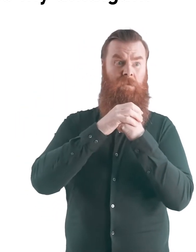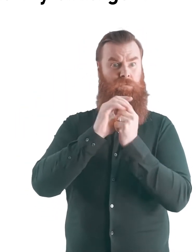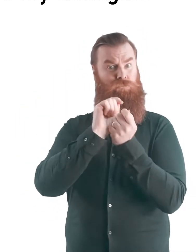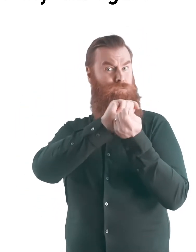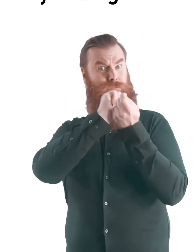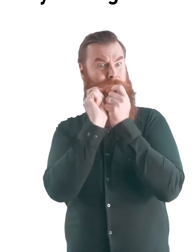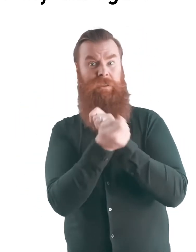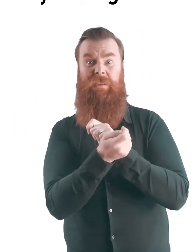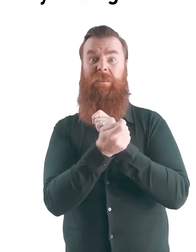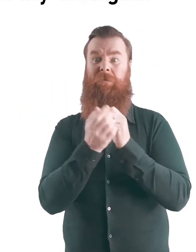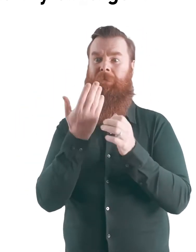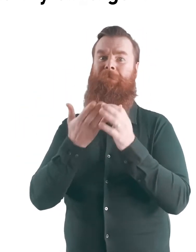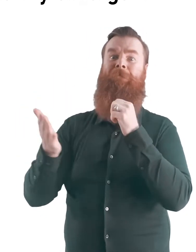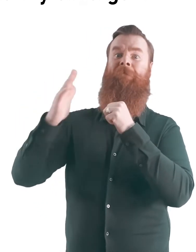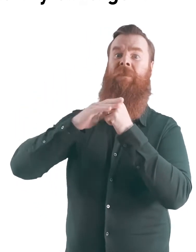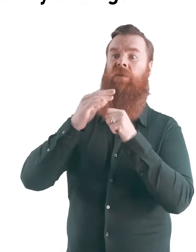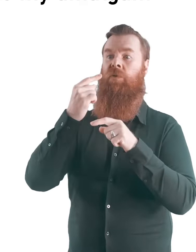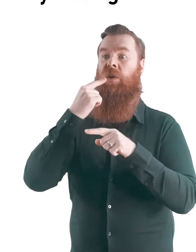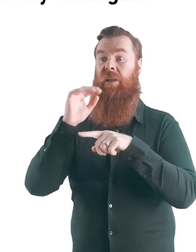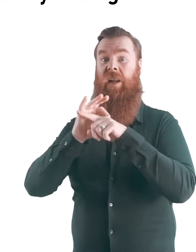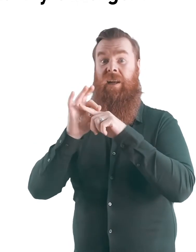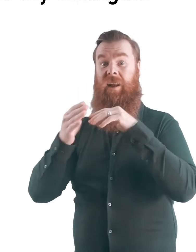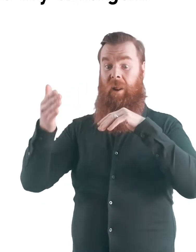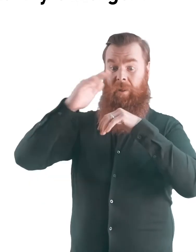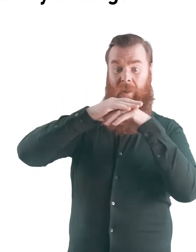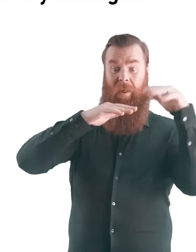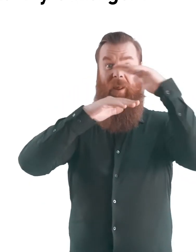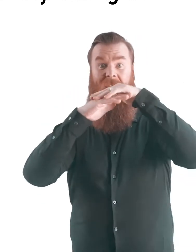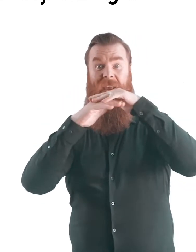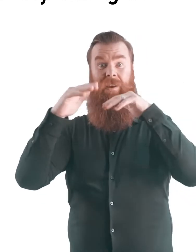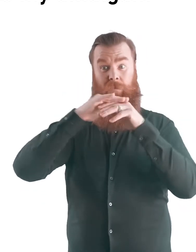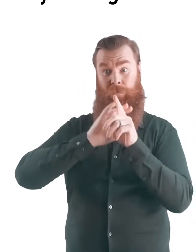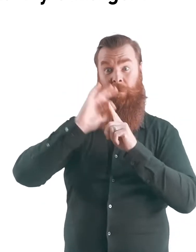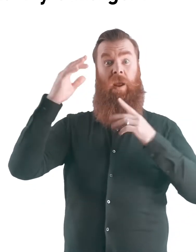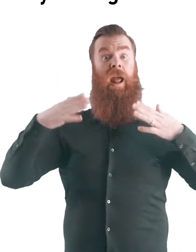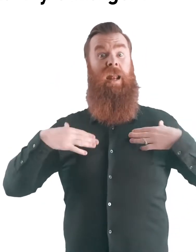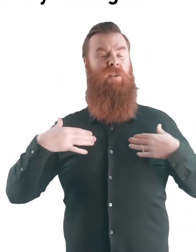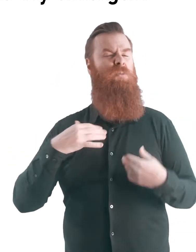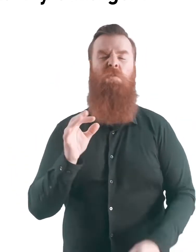and replacing them with tooth-coloured fillings to improve your health.